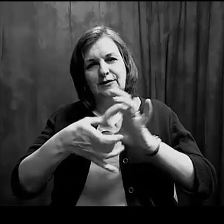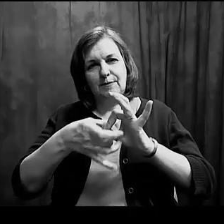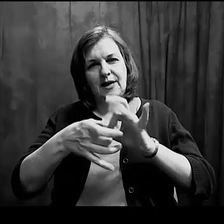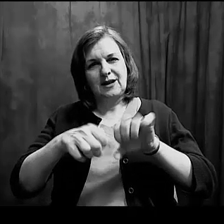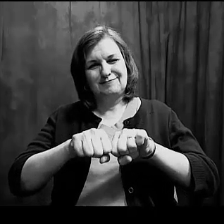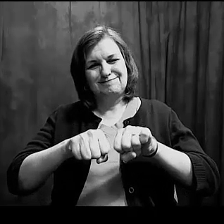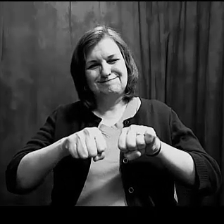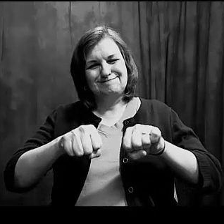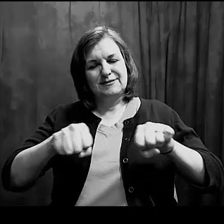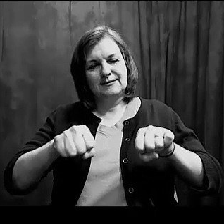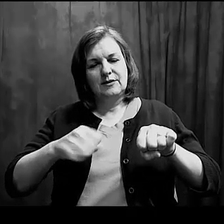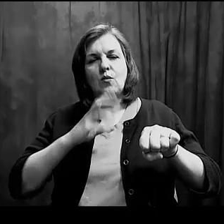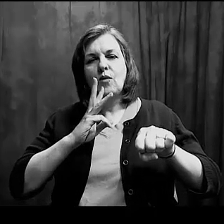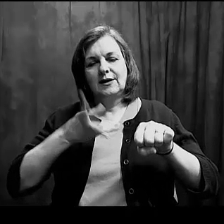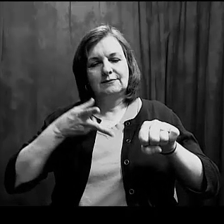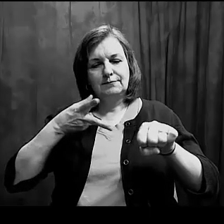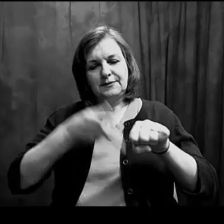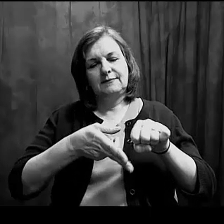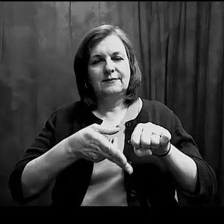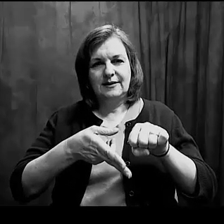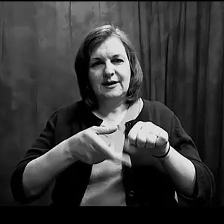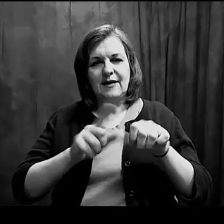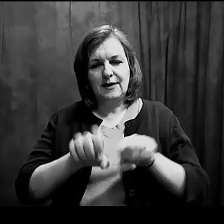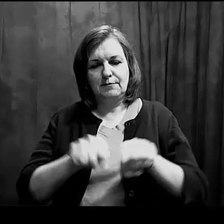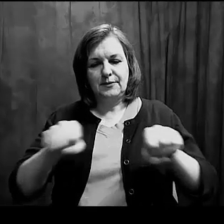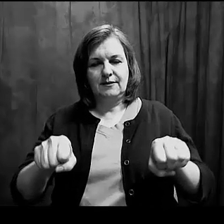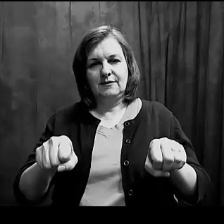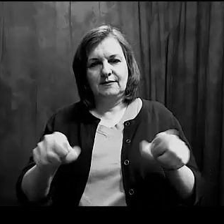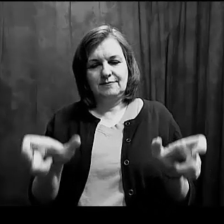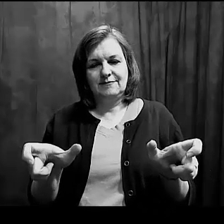when it does water can come in and help to break this apart we suddenly have glucose